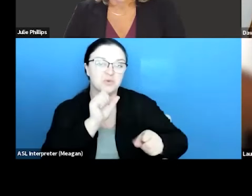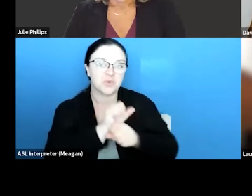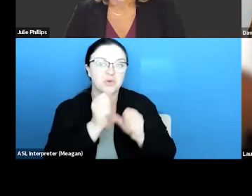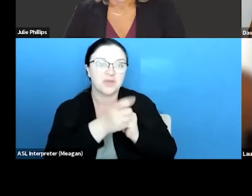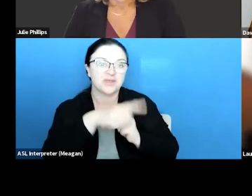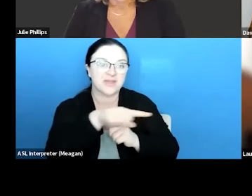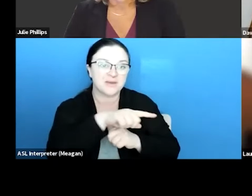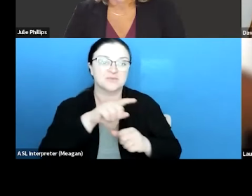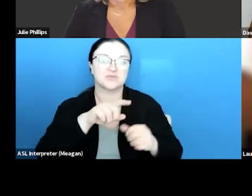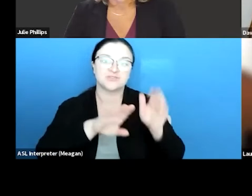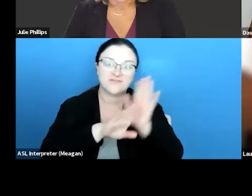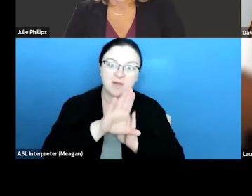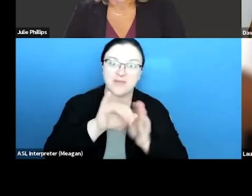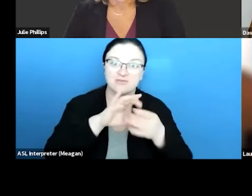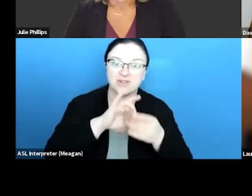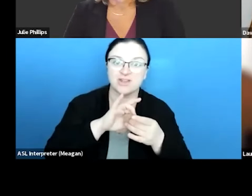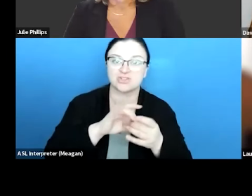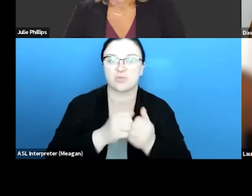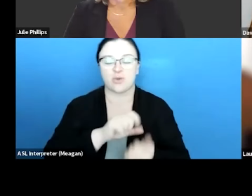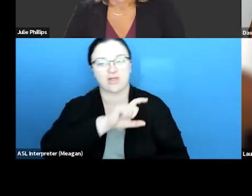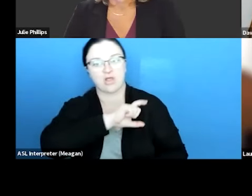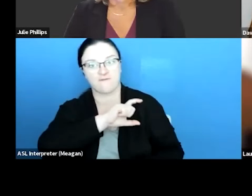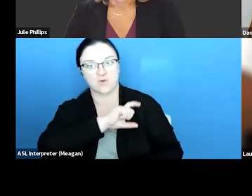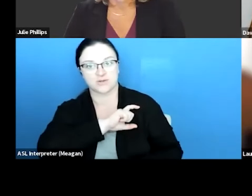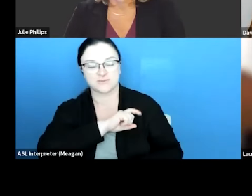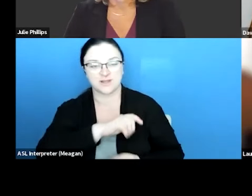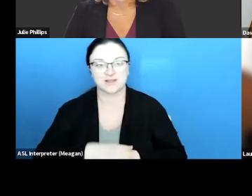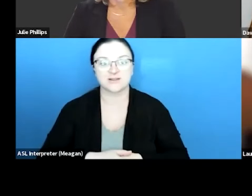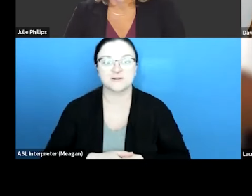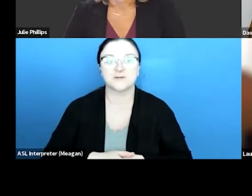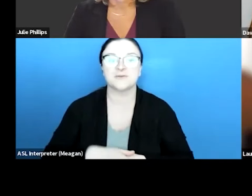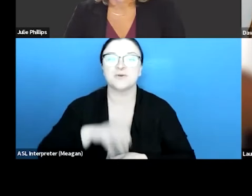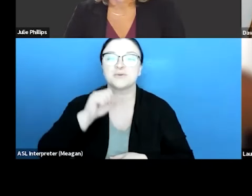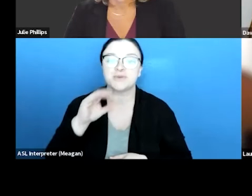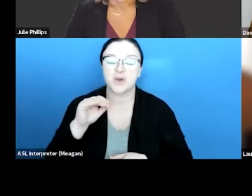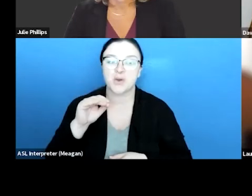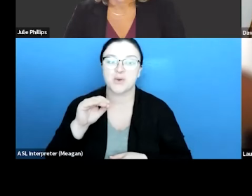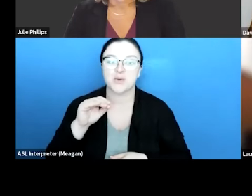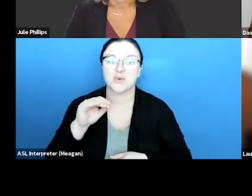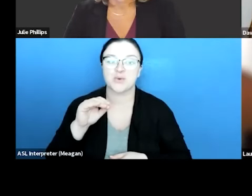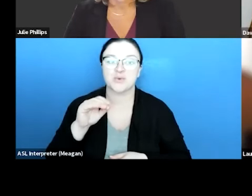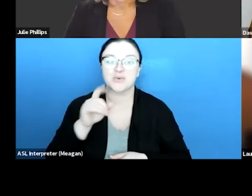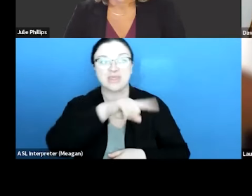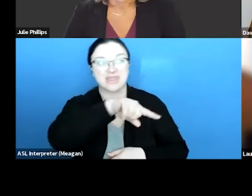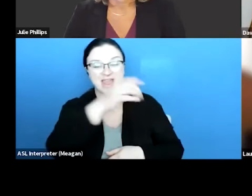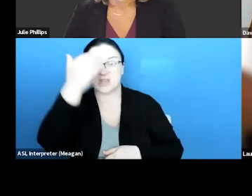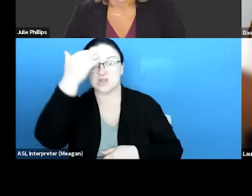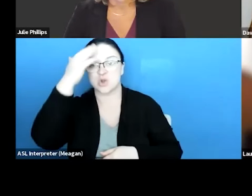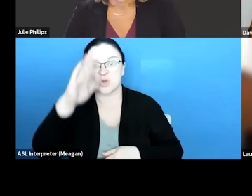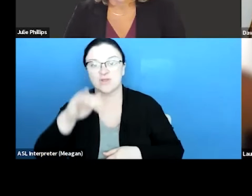and nurture the relationships with law enforcement so that law enforcement knows they're only being called